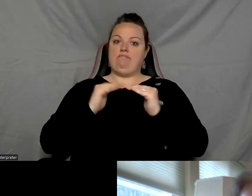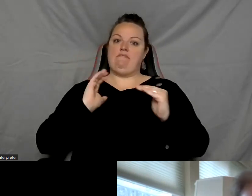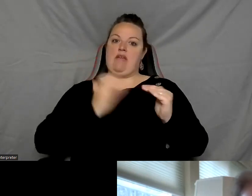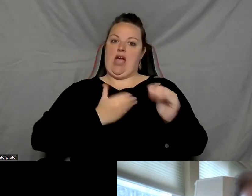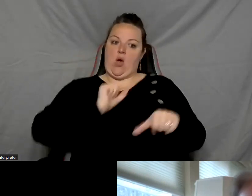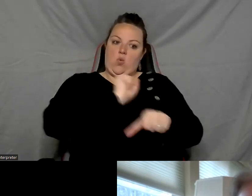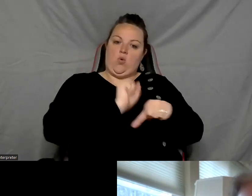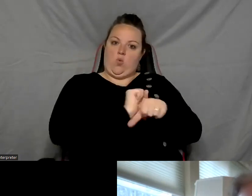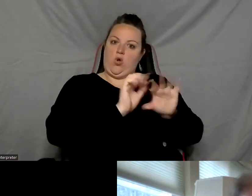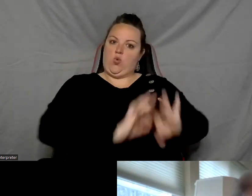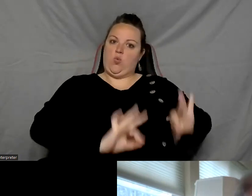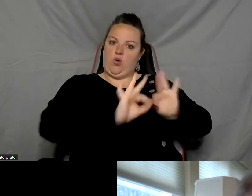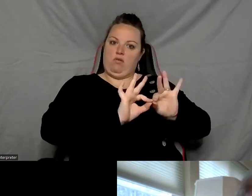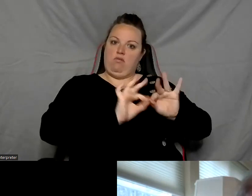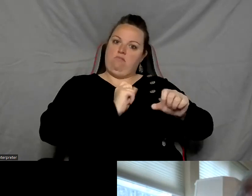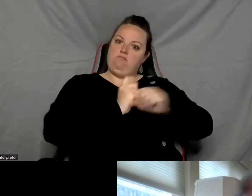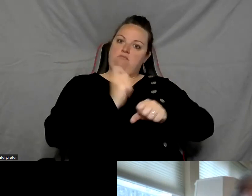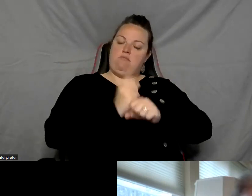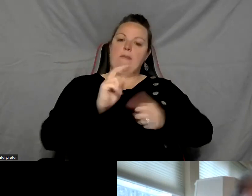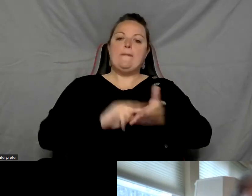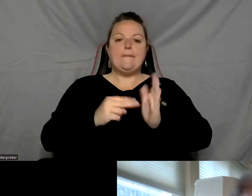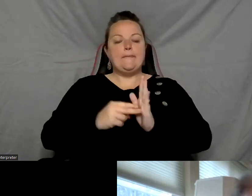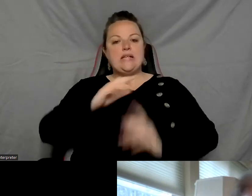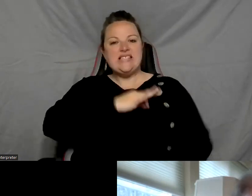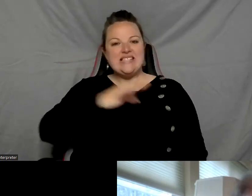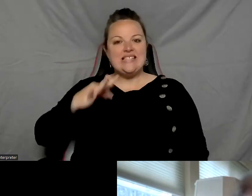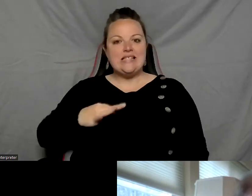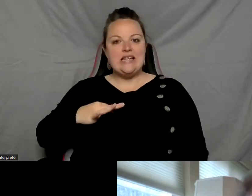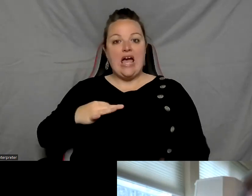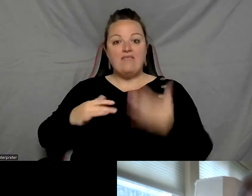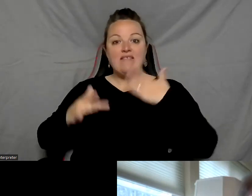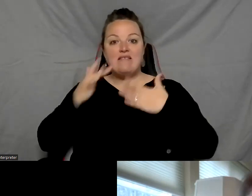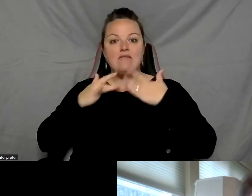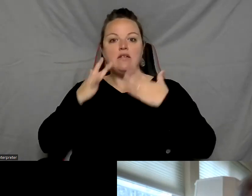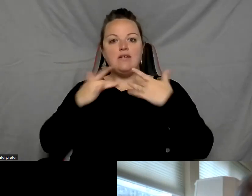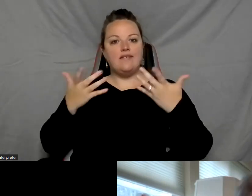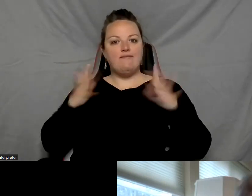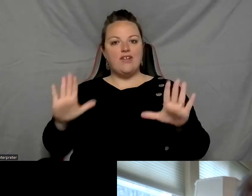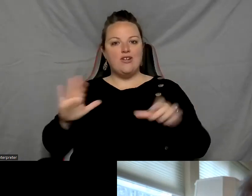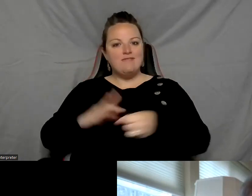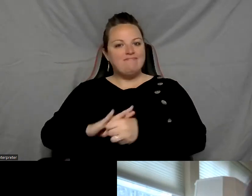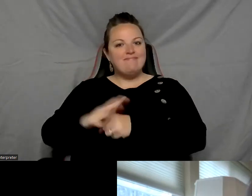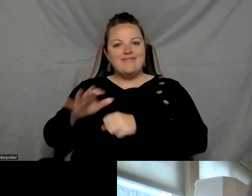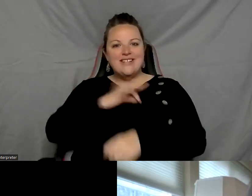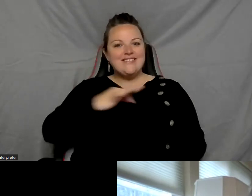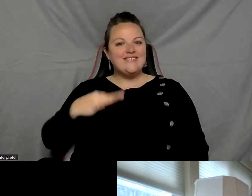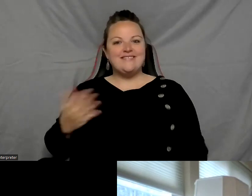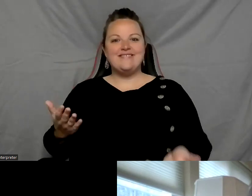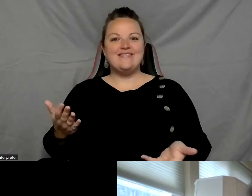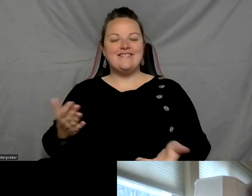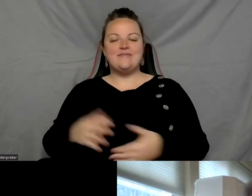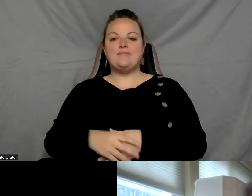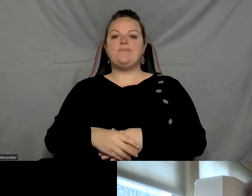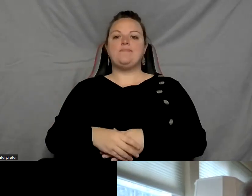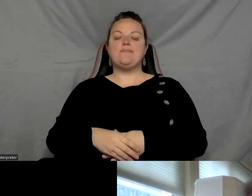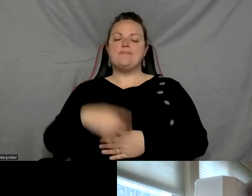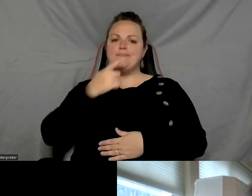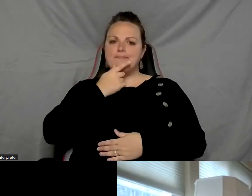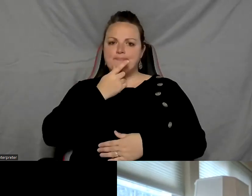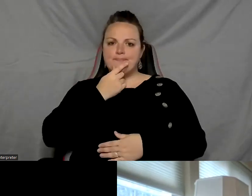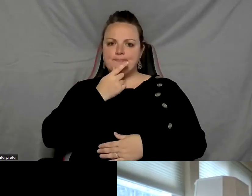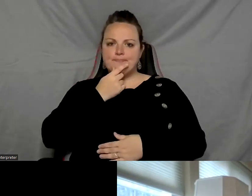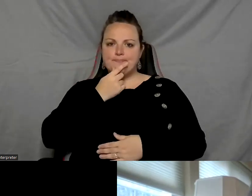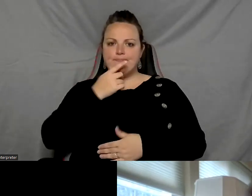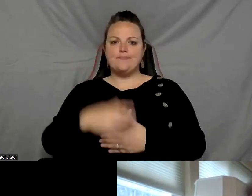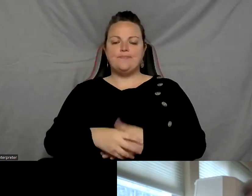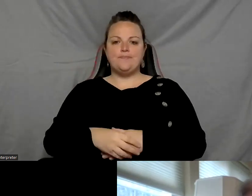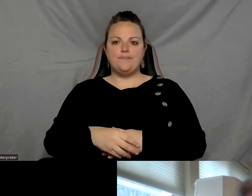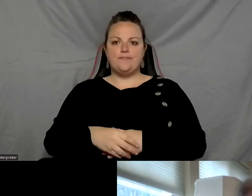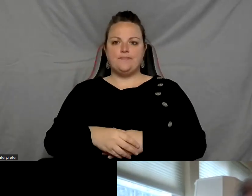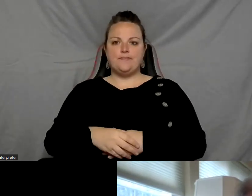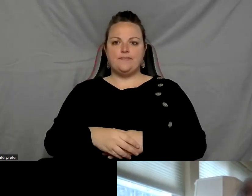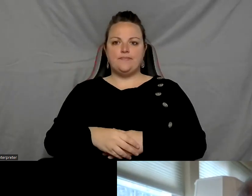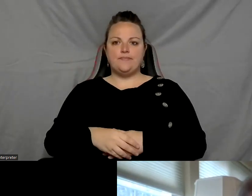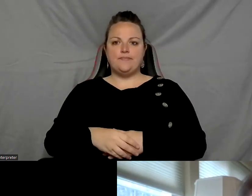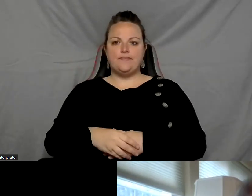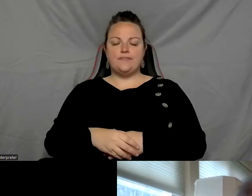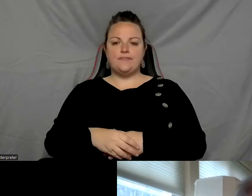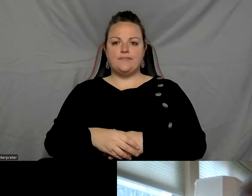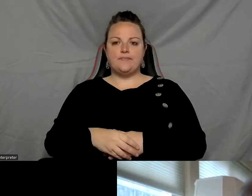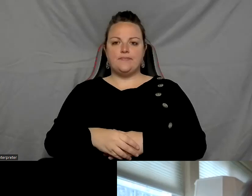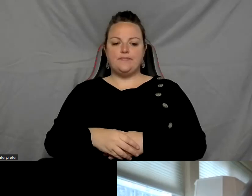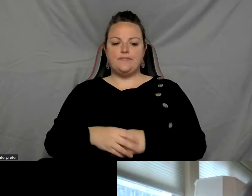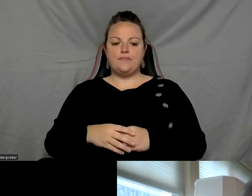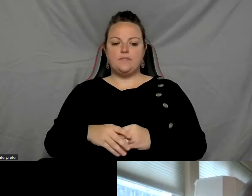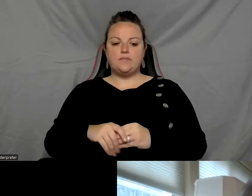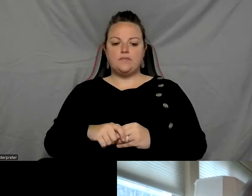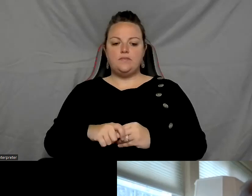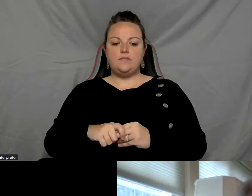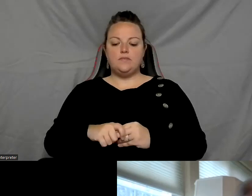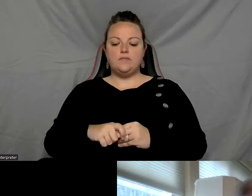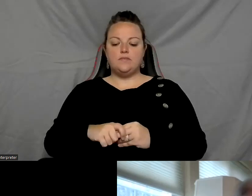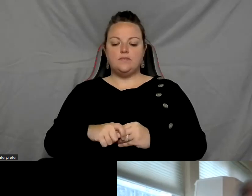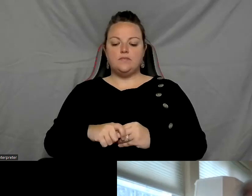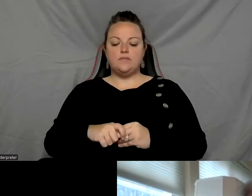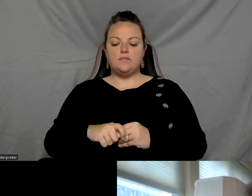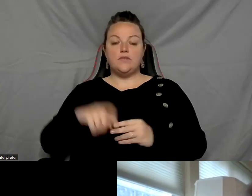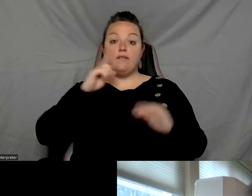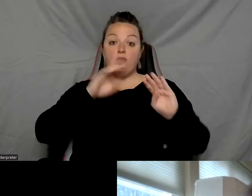have the lack of people to work in these services. People might as for housing.